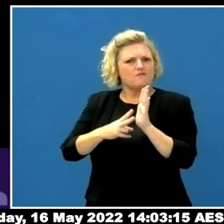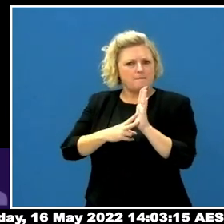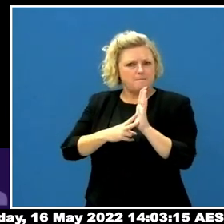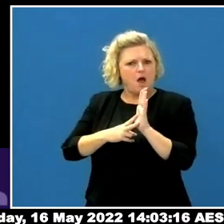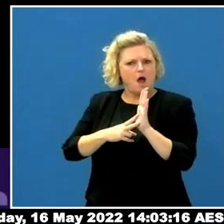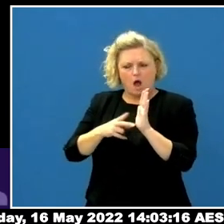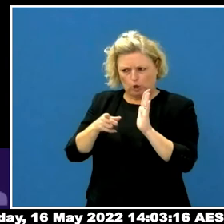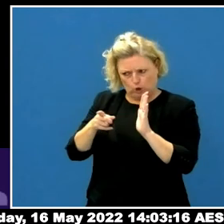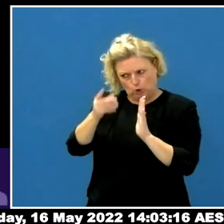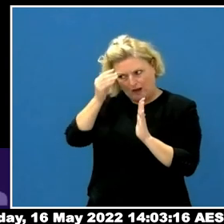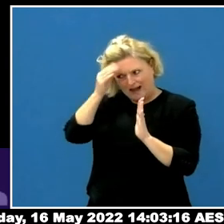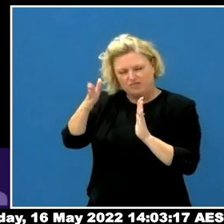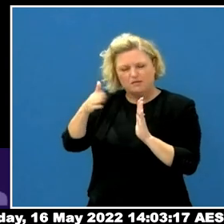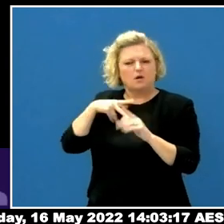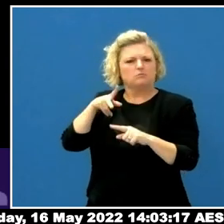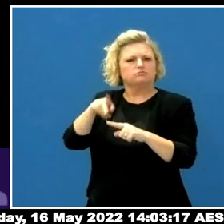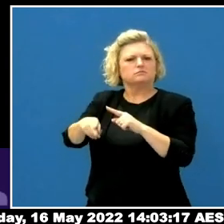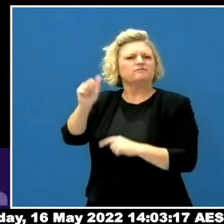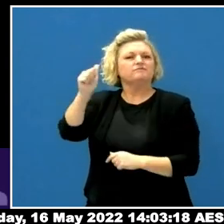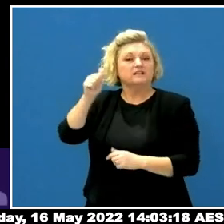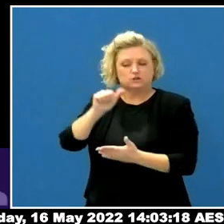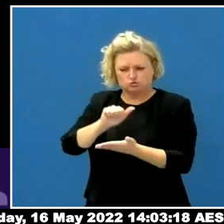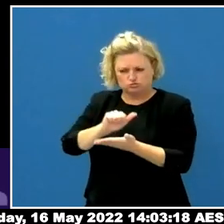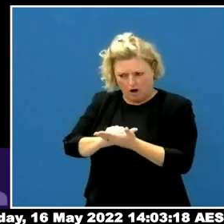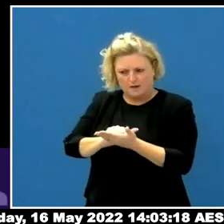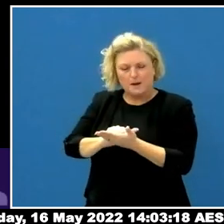But what happened the next week? The bus showed up.